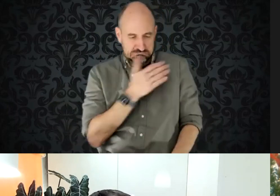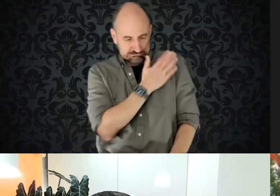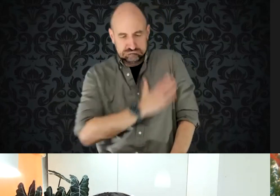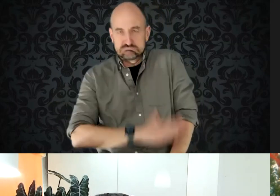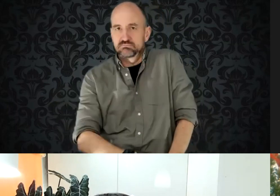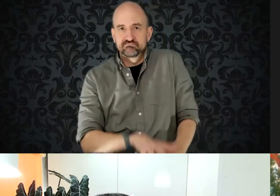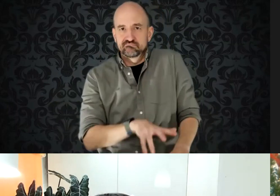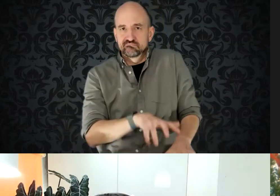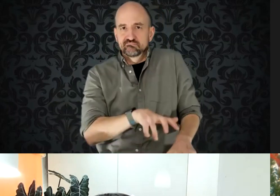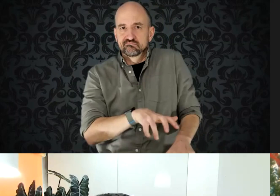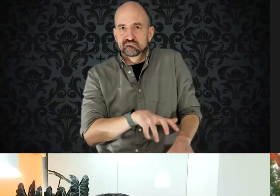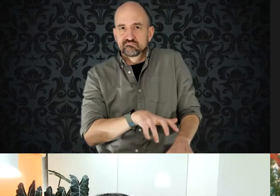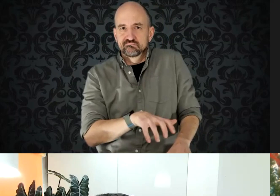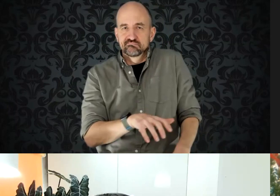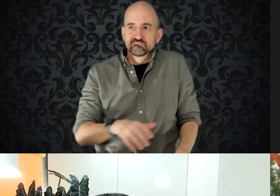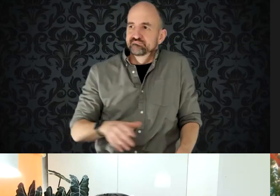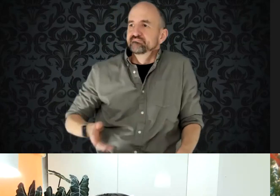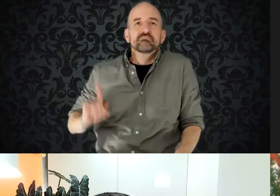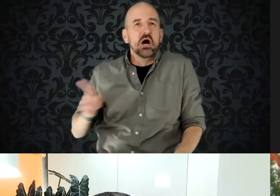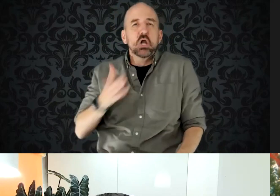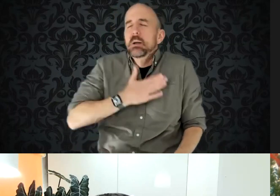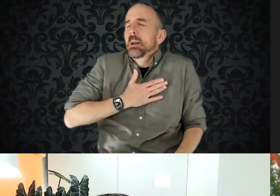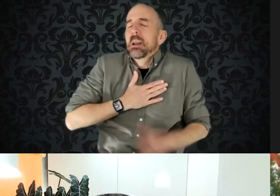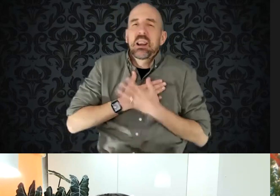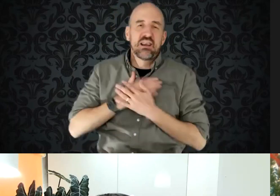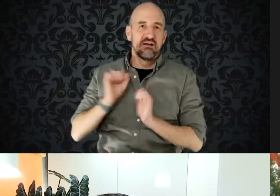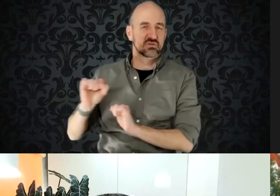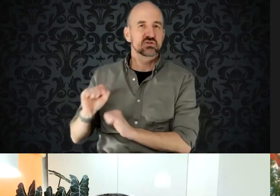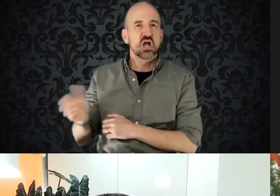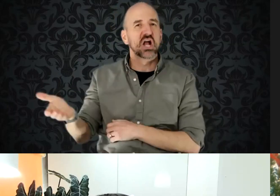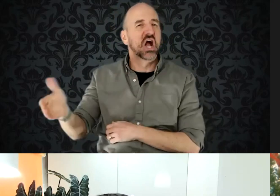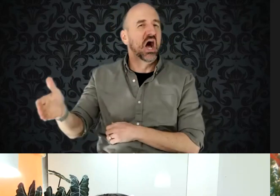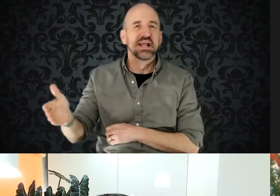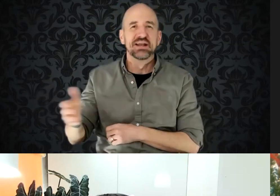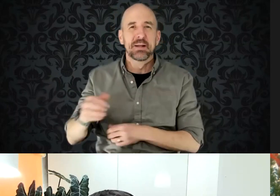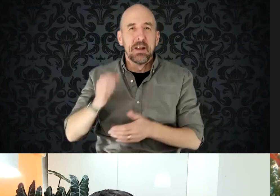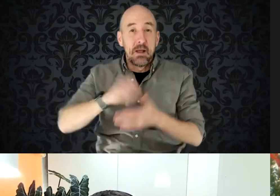listening around, they have a grandmother who is 91 years of age, and is now using a